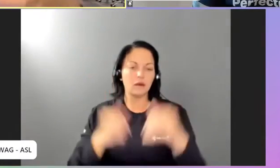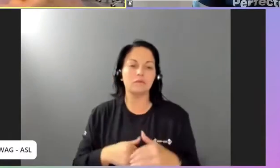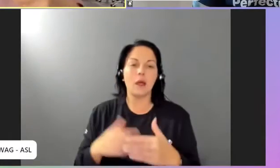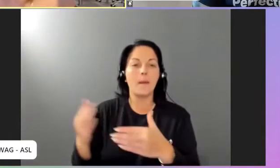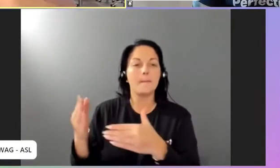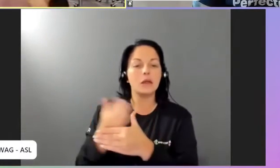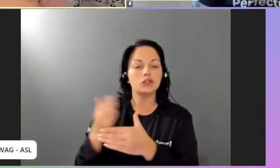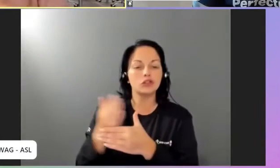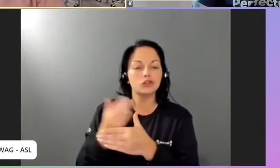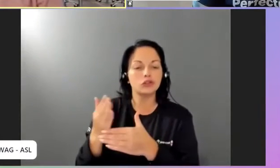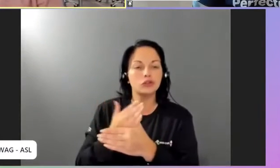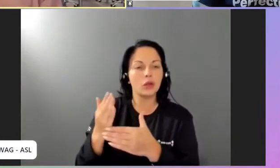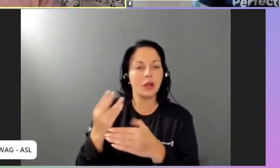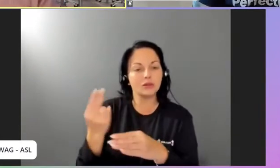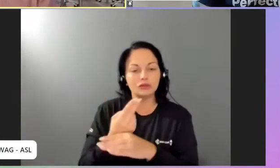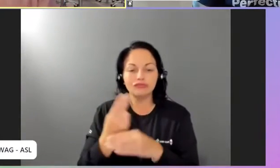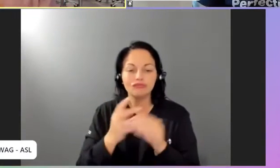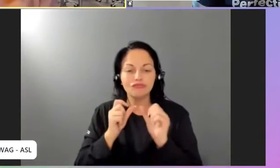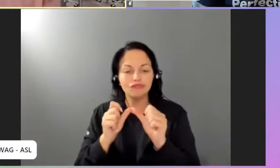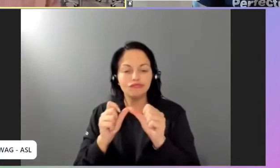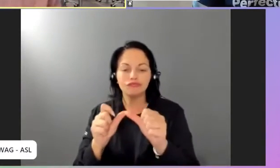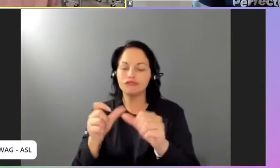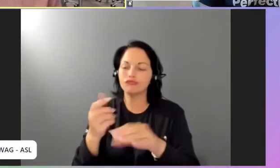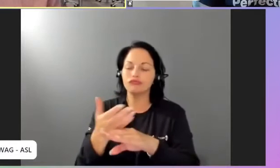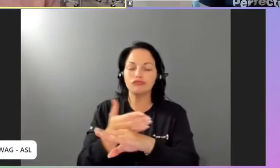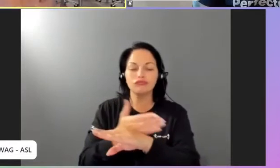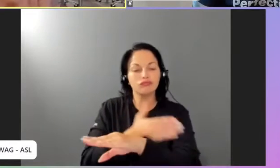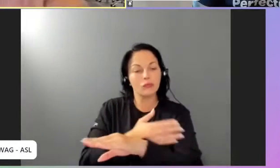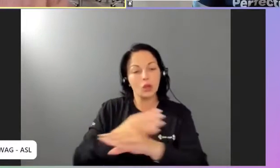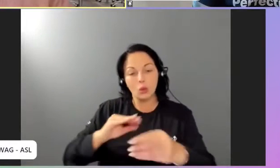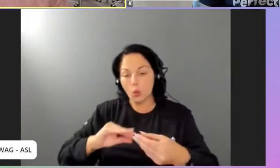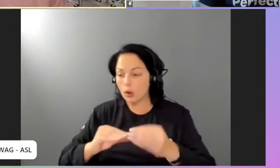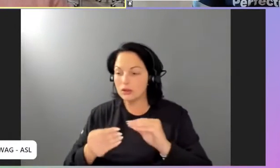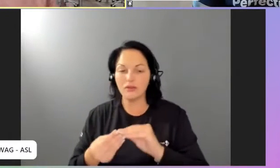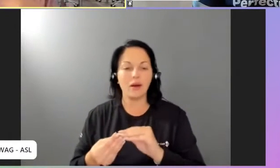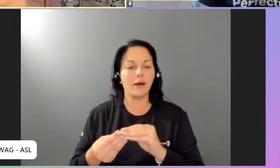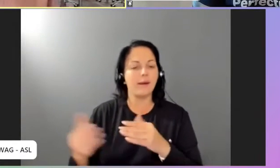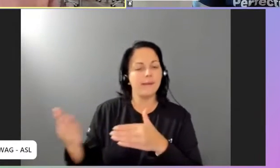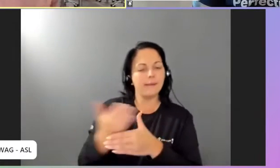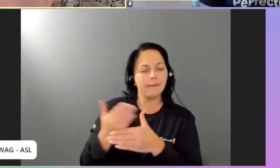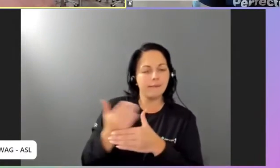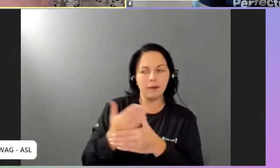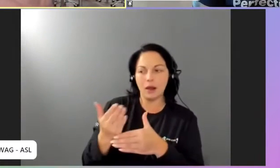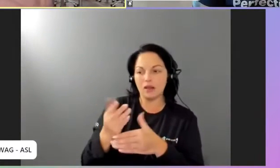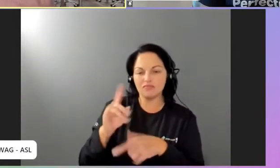to accessibility is how you mature to the five levels. I mentioned metrics. In applying